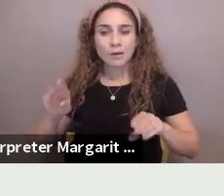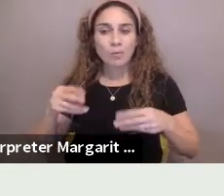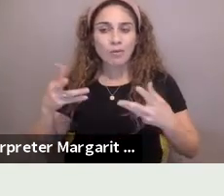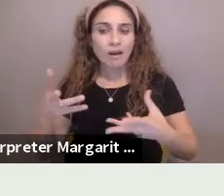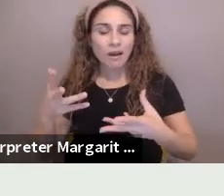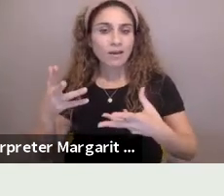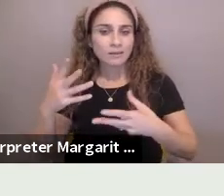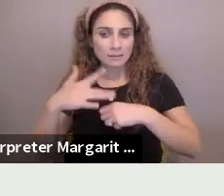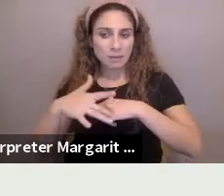Terry Brase: So,